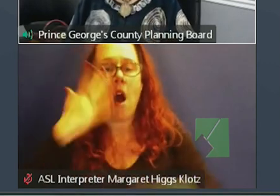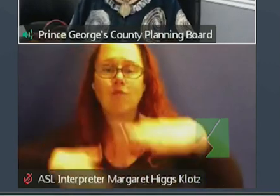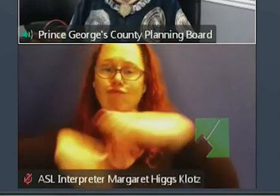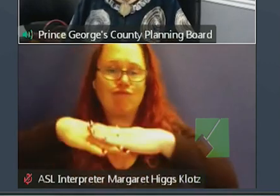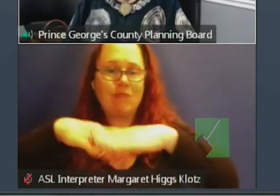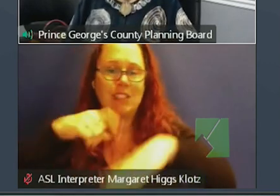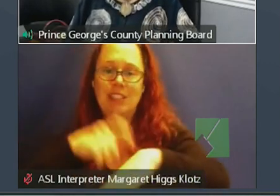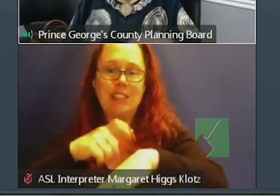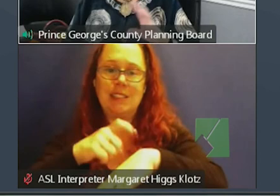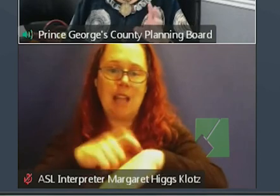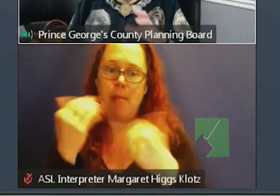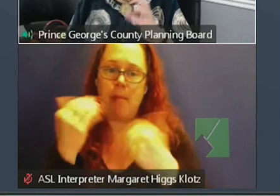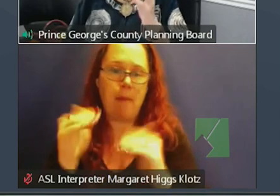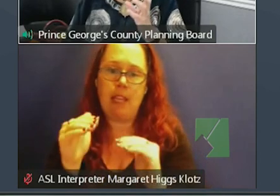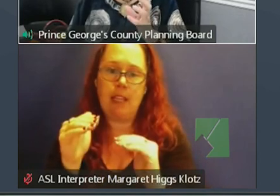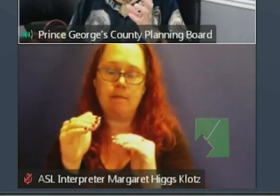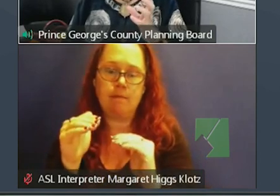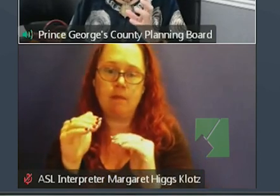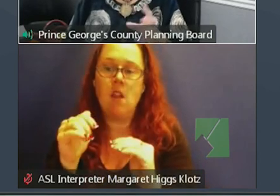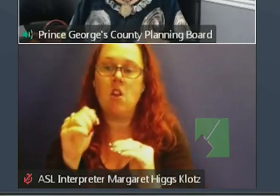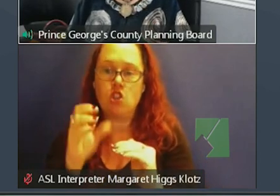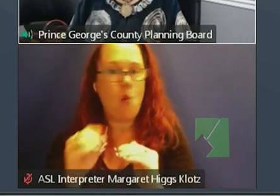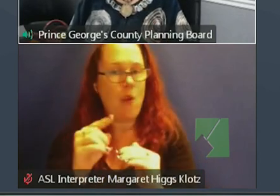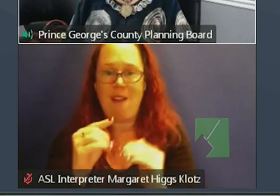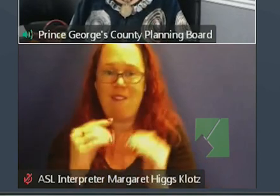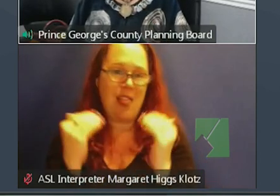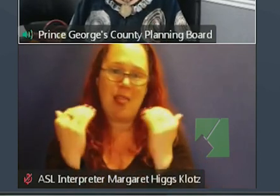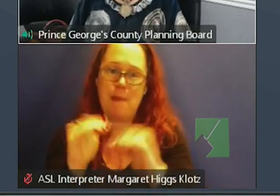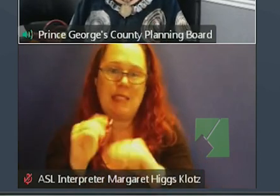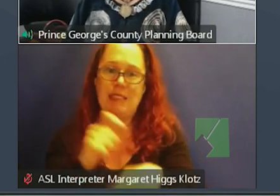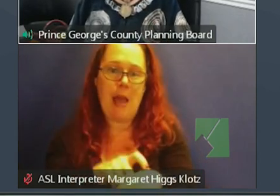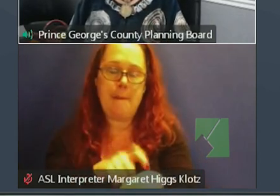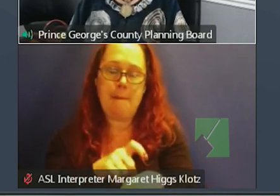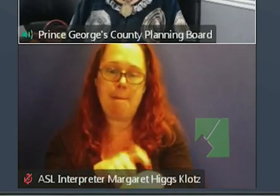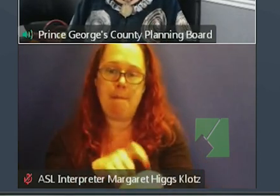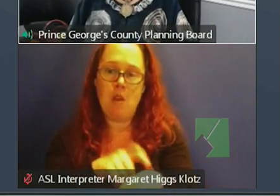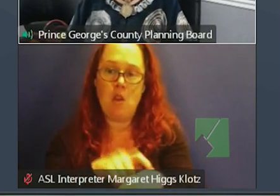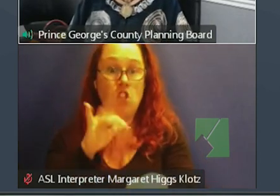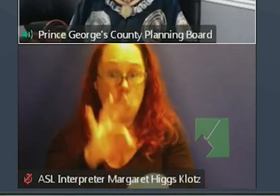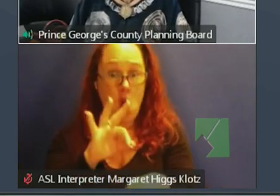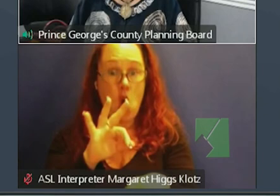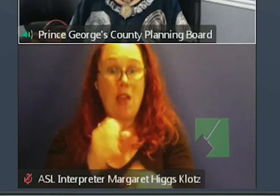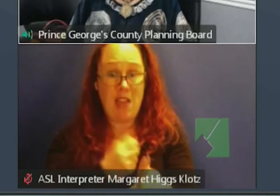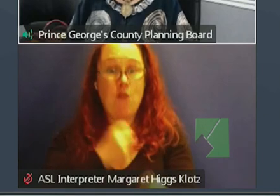and you have a finite time period. And if, if we hit, if we approach five o'clock we'll,